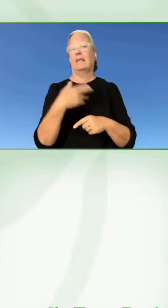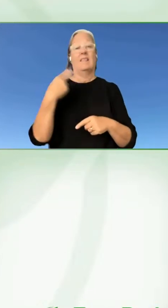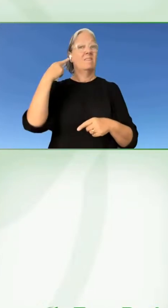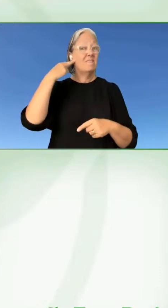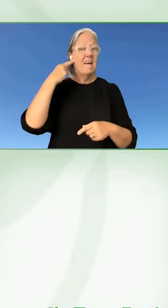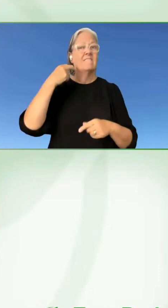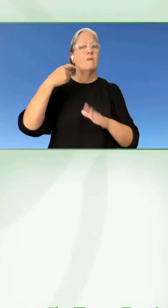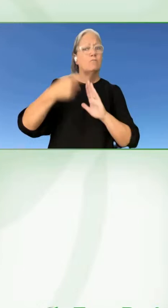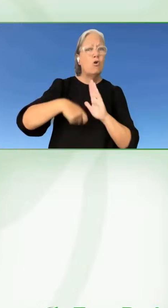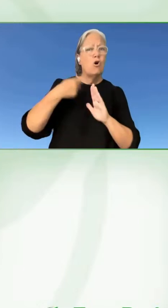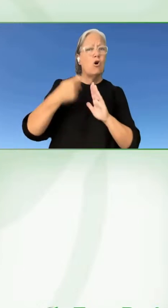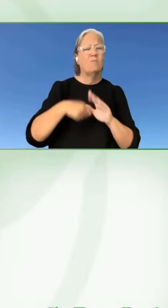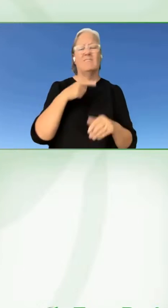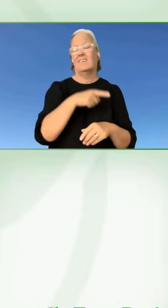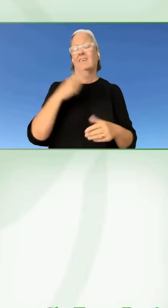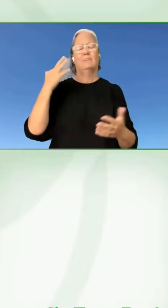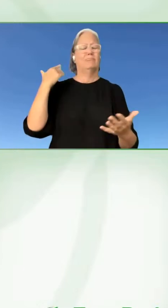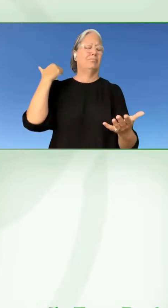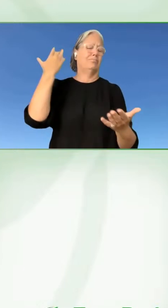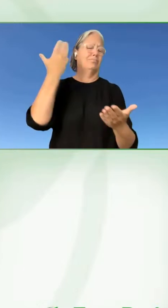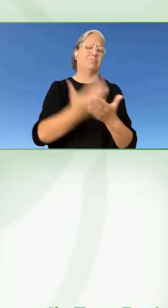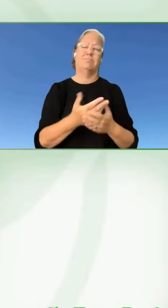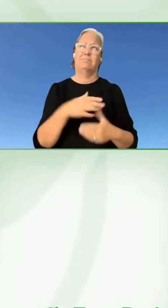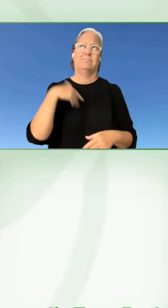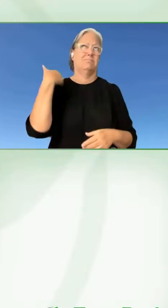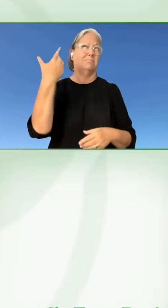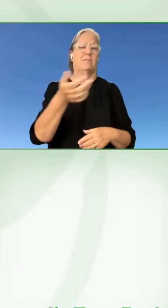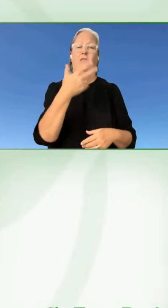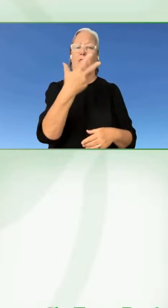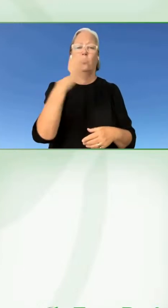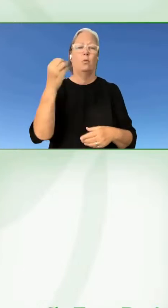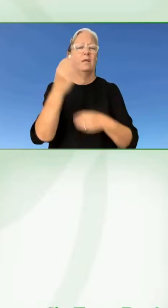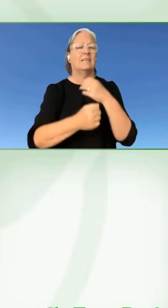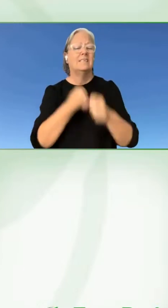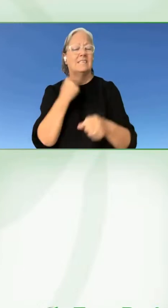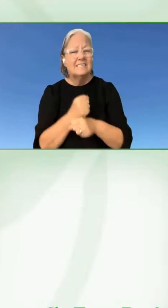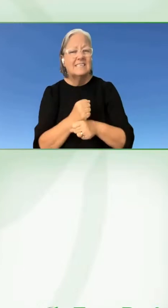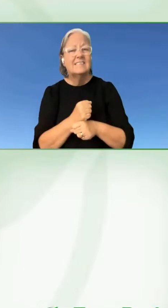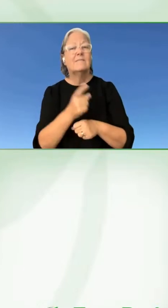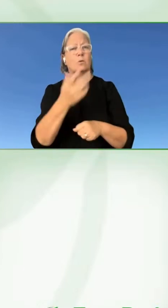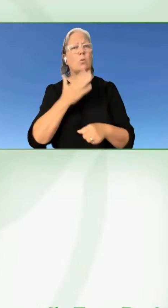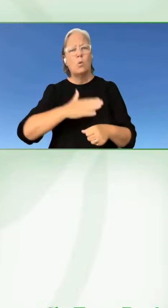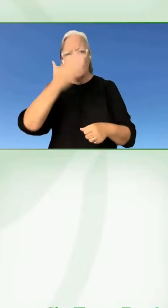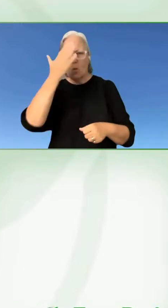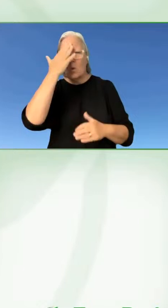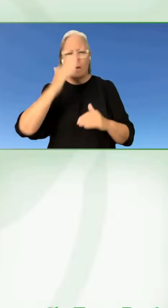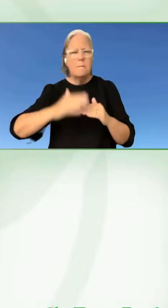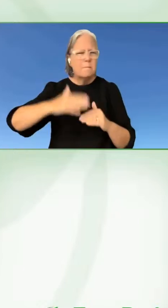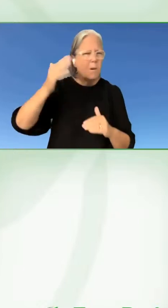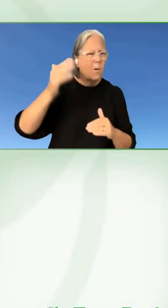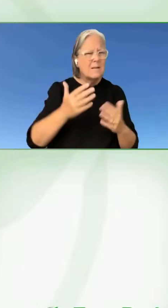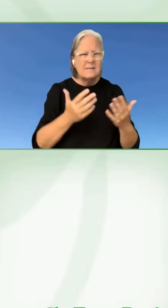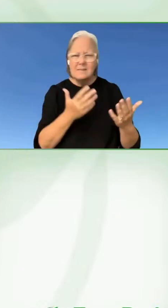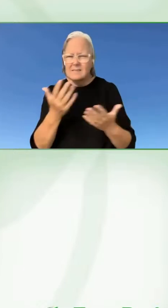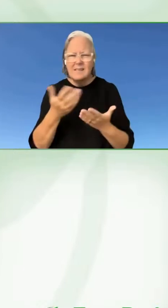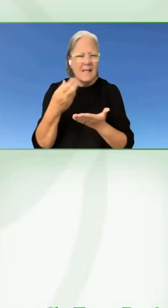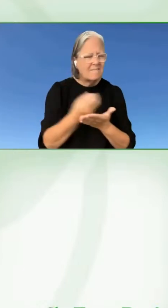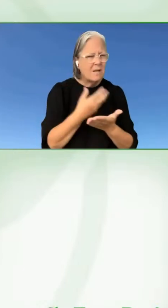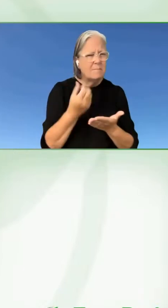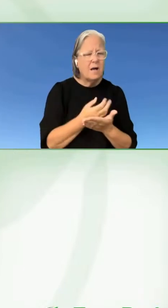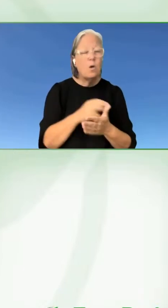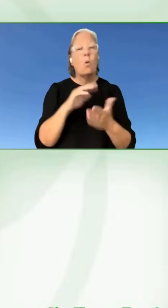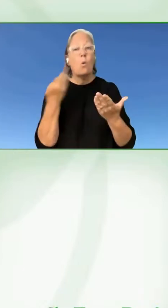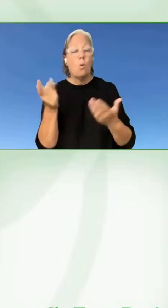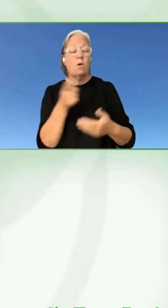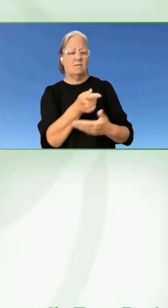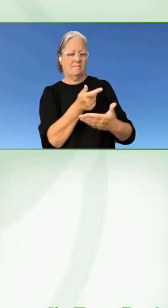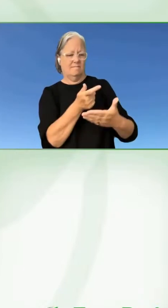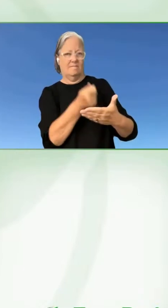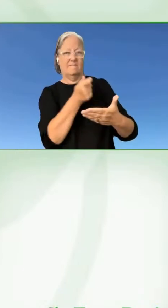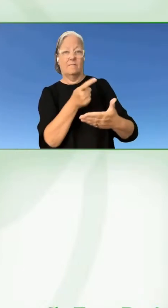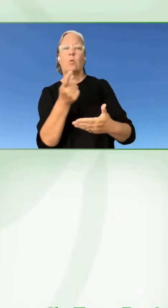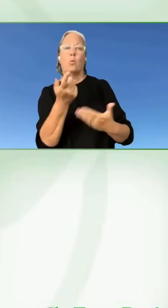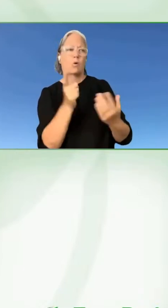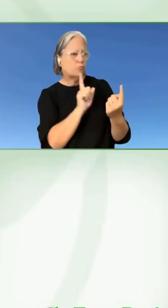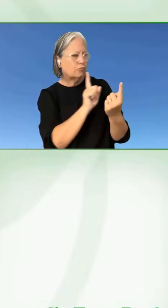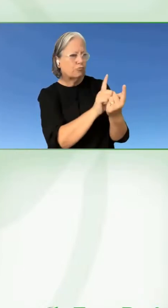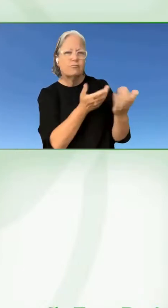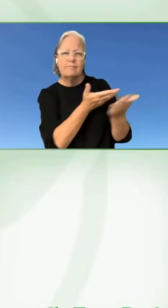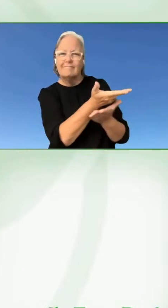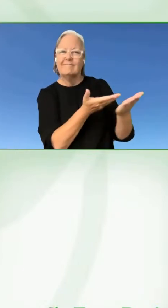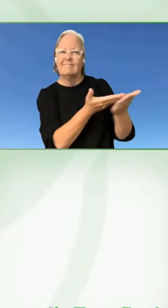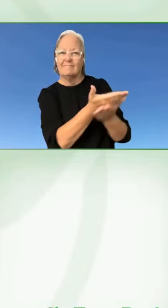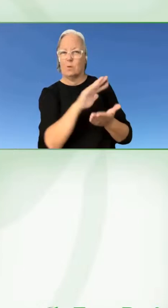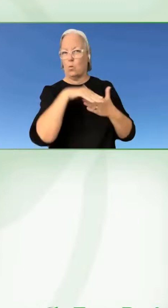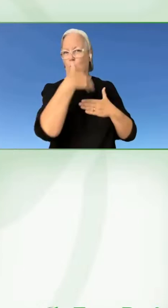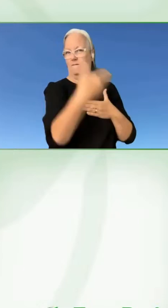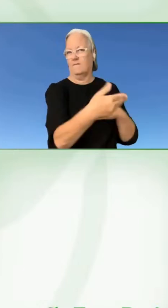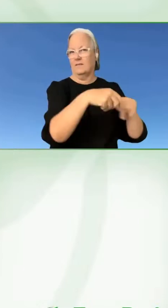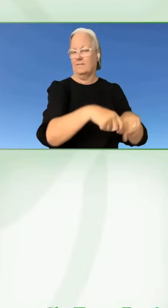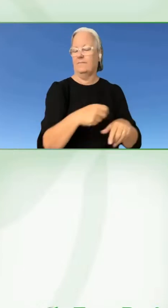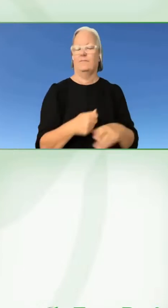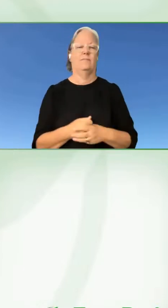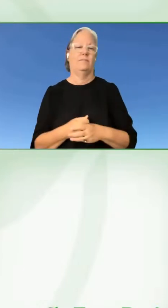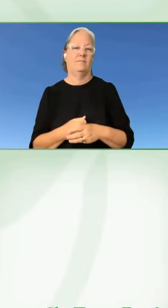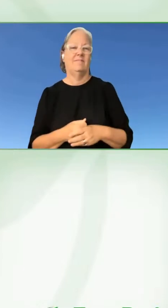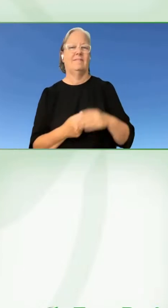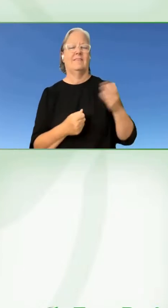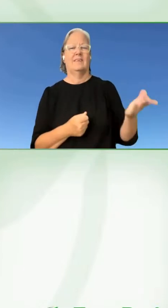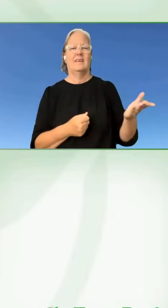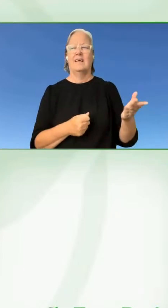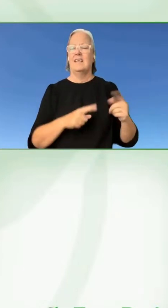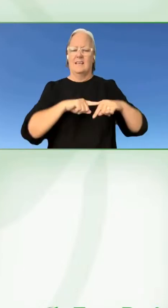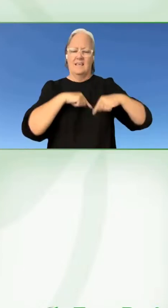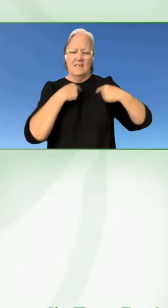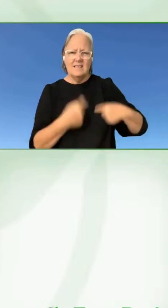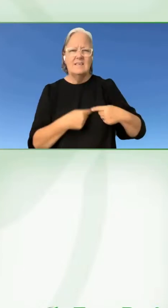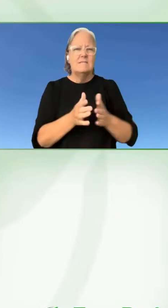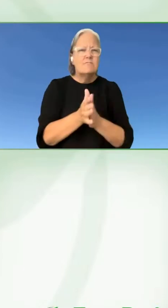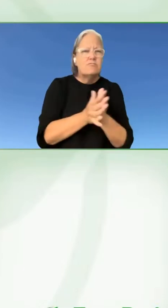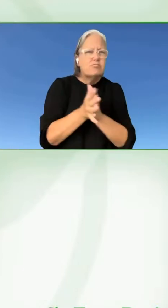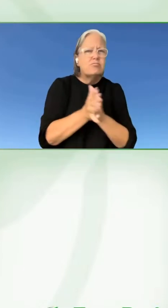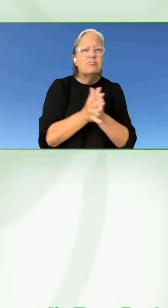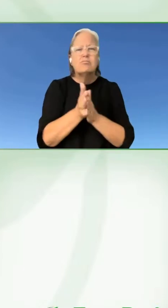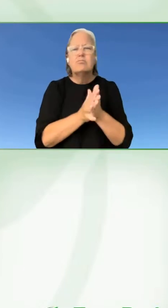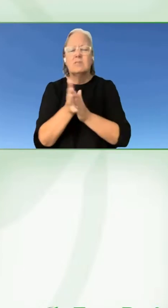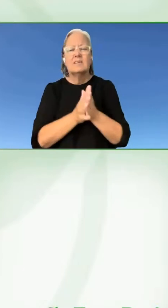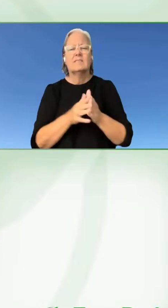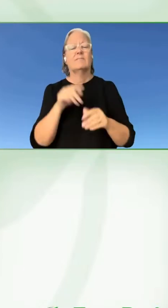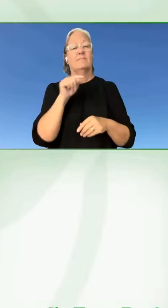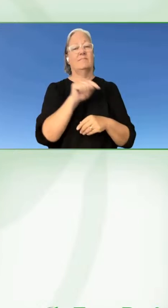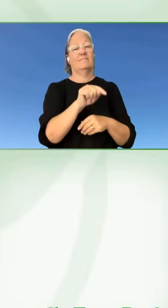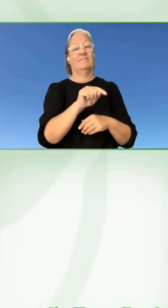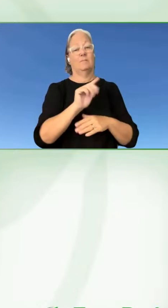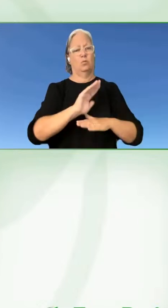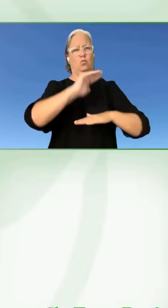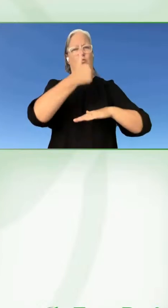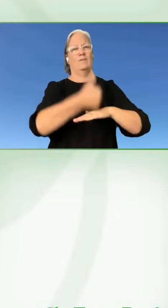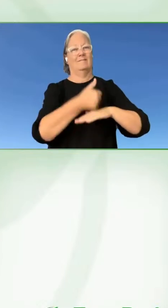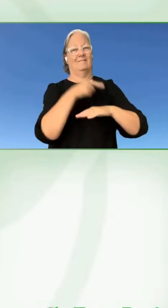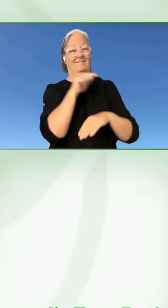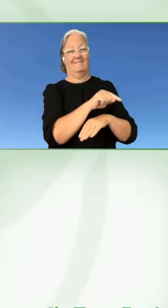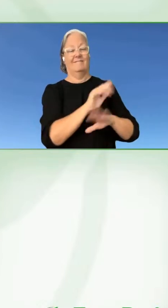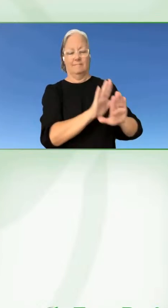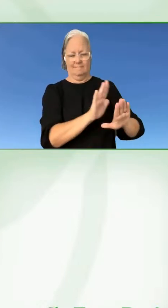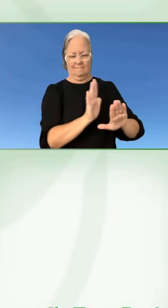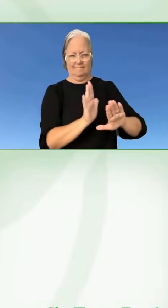Our efforts have been focused on eliminating traffic congestion and accidents, reducing